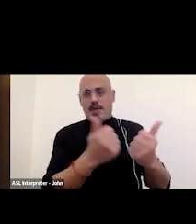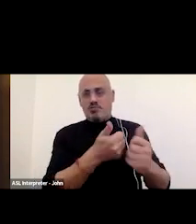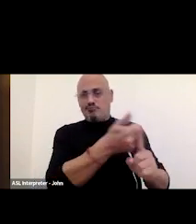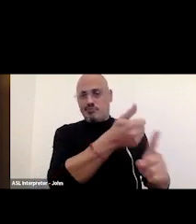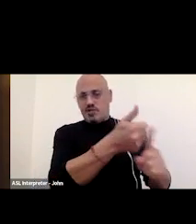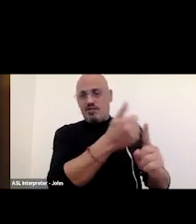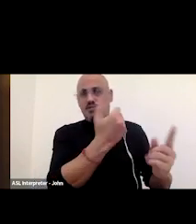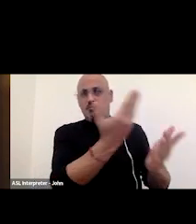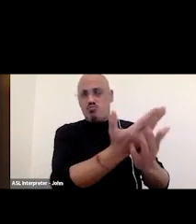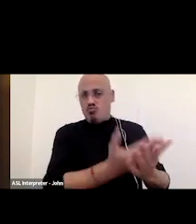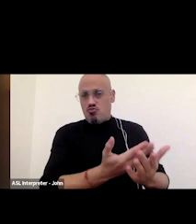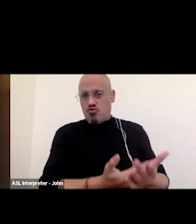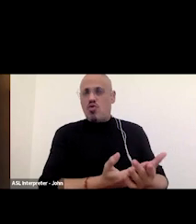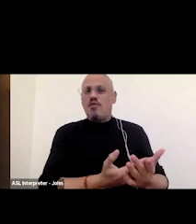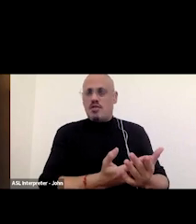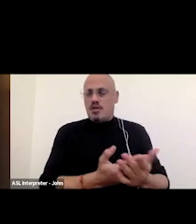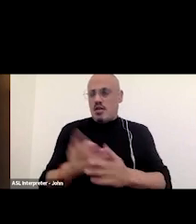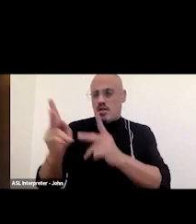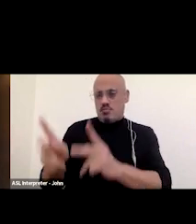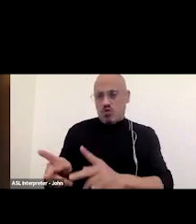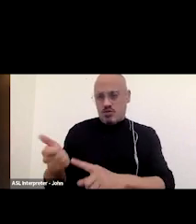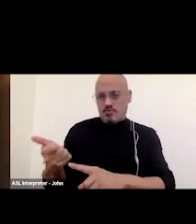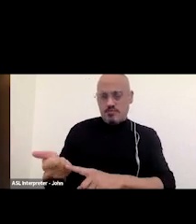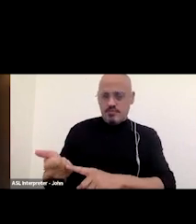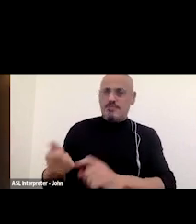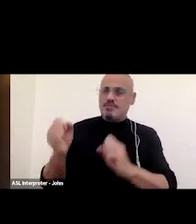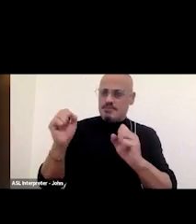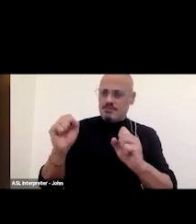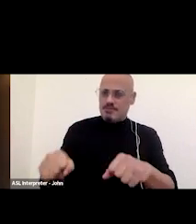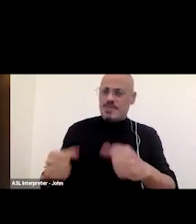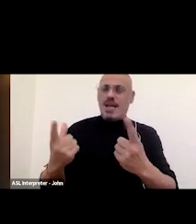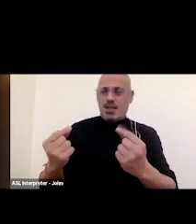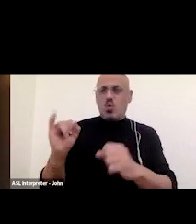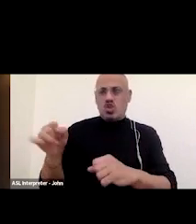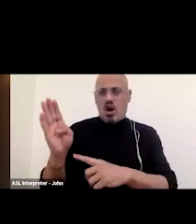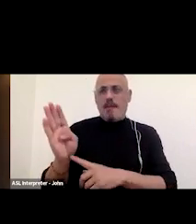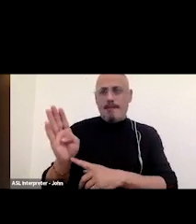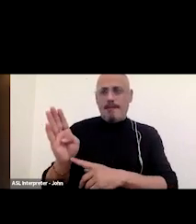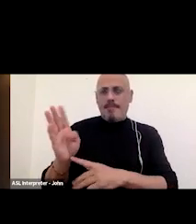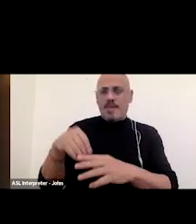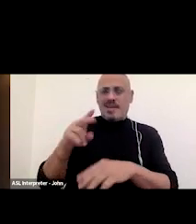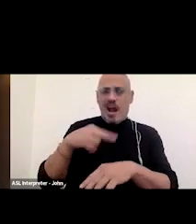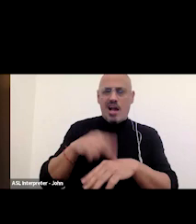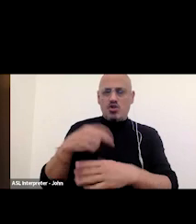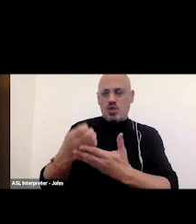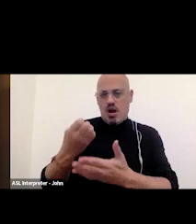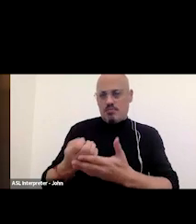to prove that the person can do a job in the national economy.